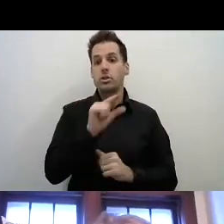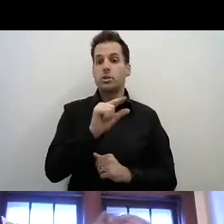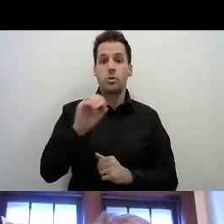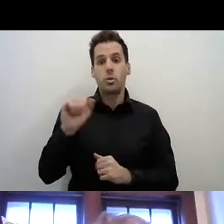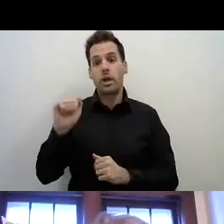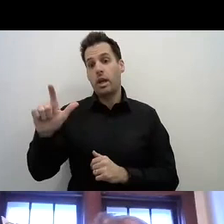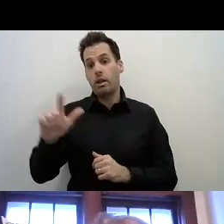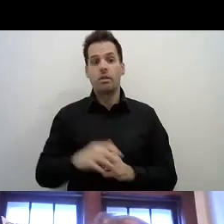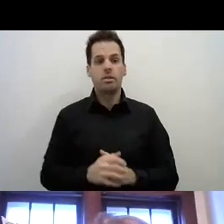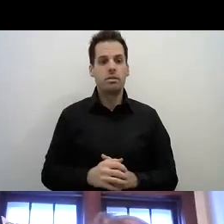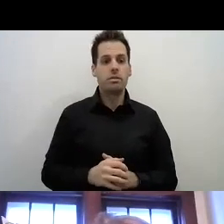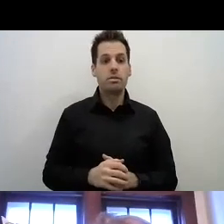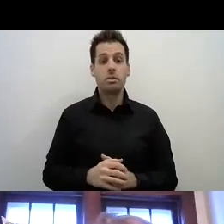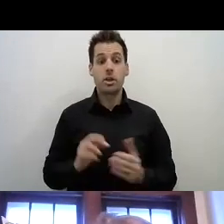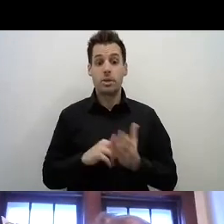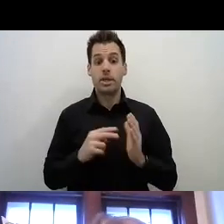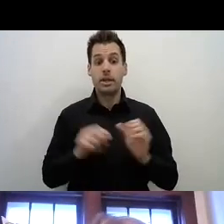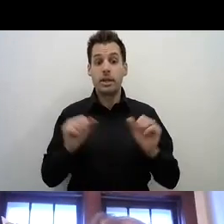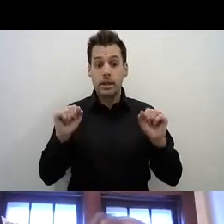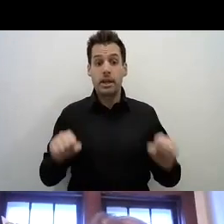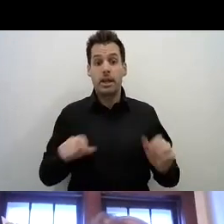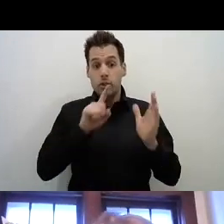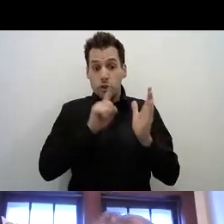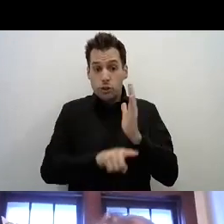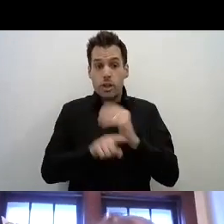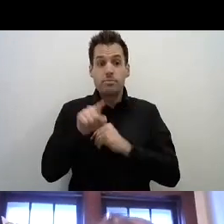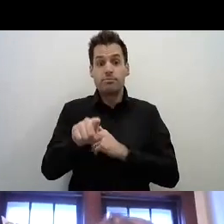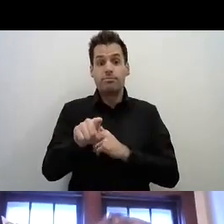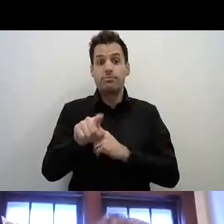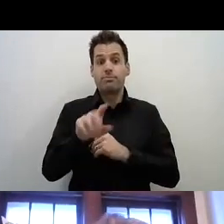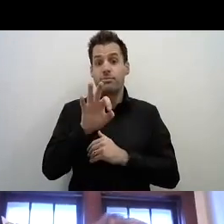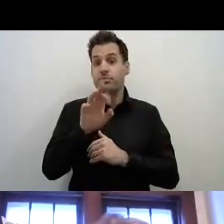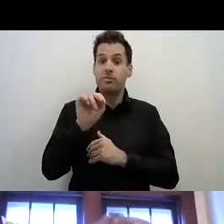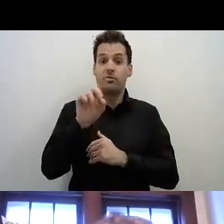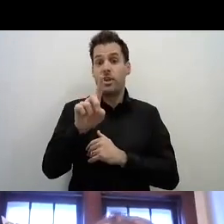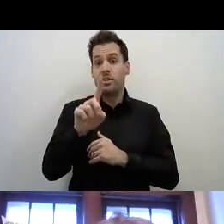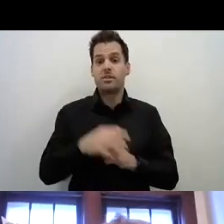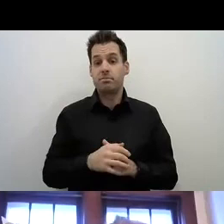and you'll find out about about that fund so and that's for financial resources and